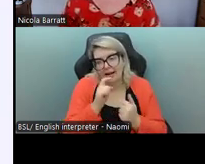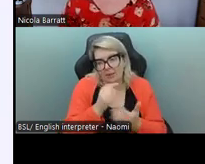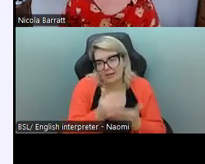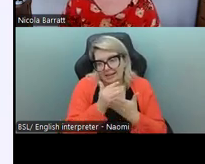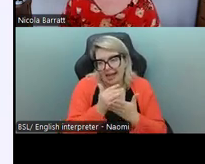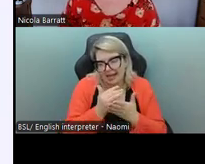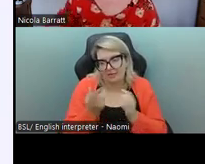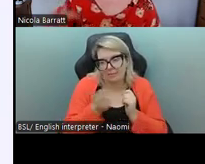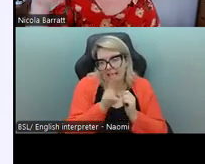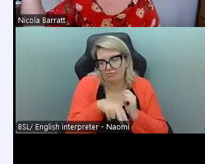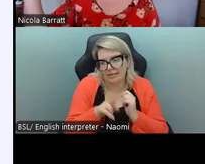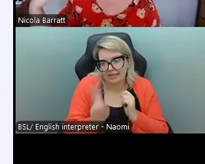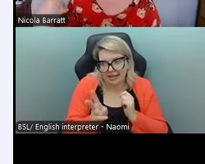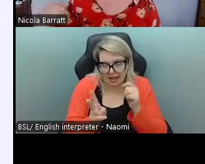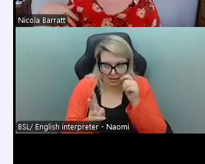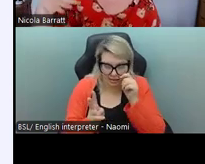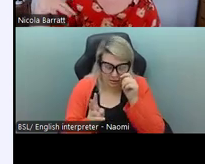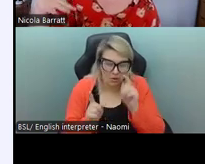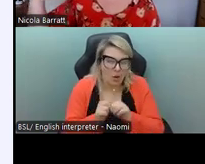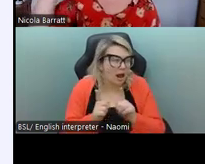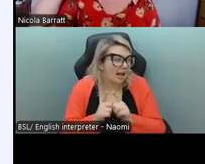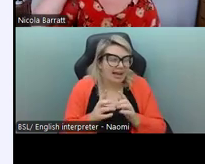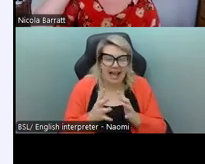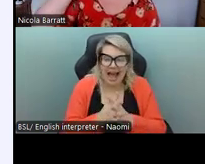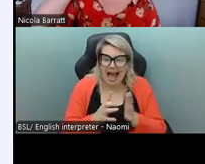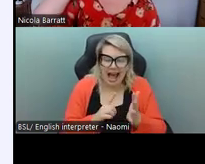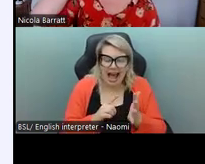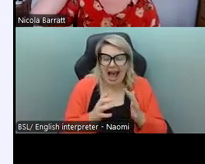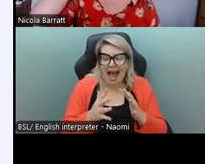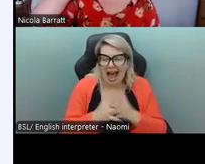Often, people will use how-to posts as well, that people will save.